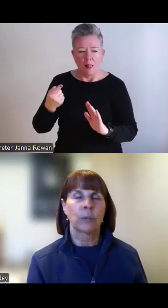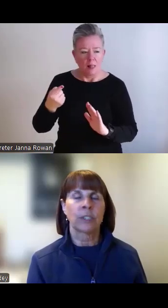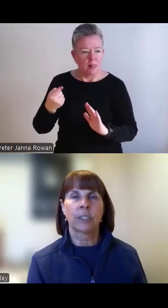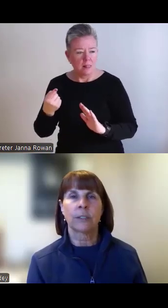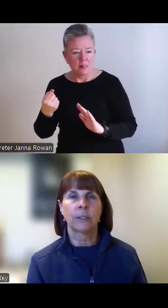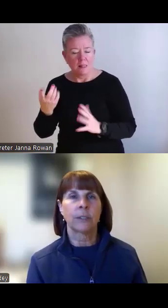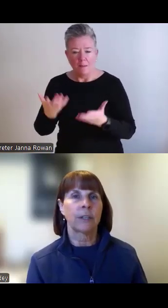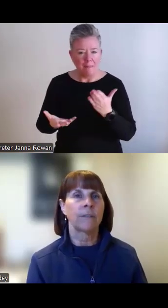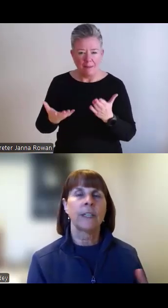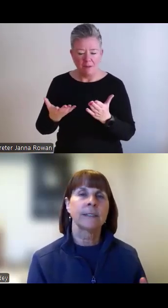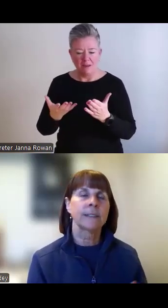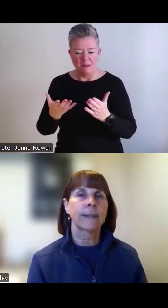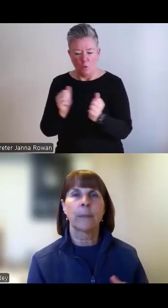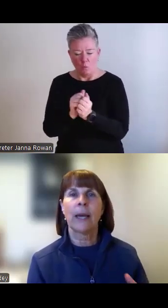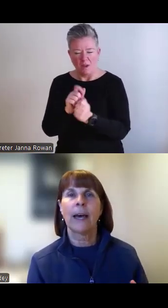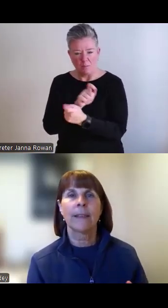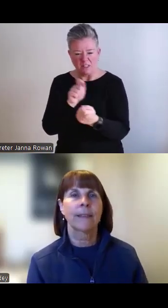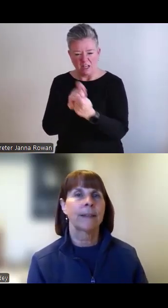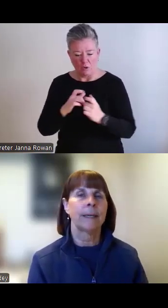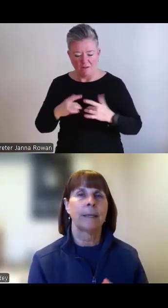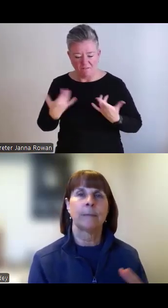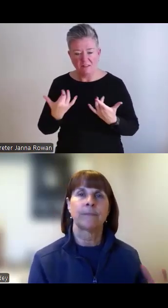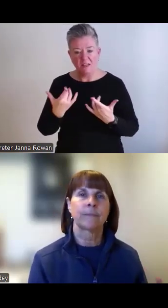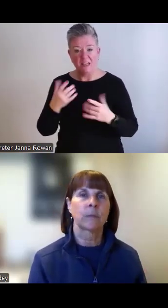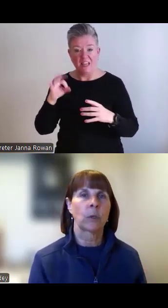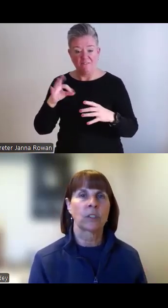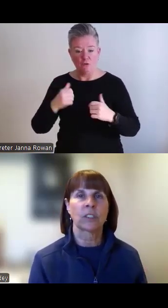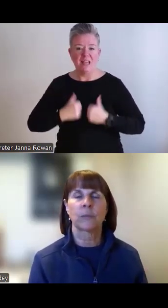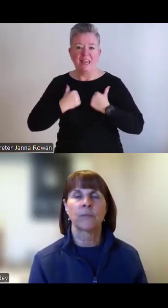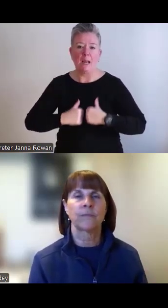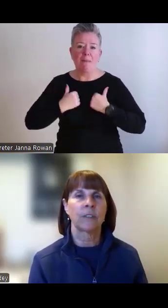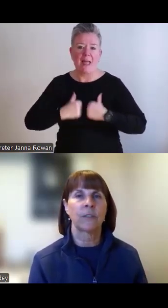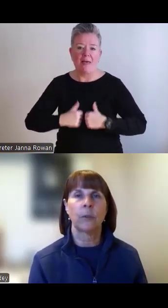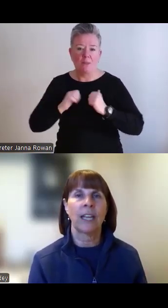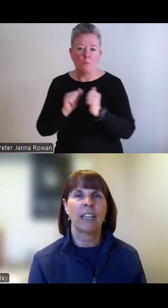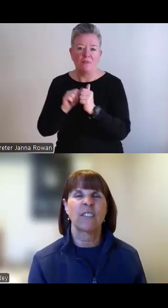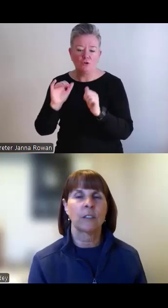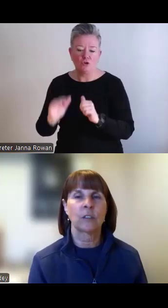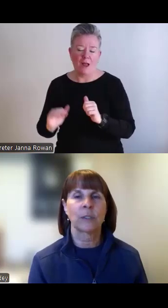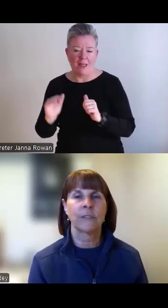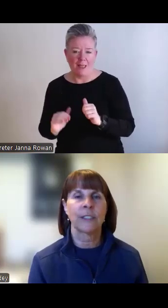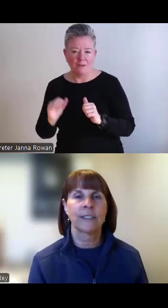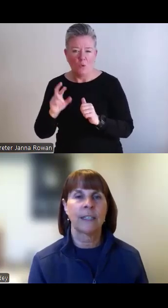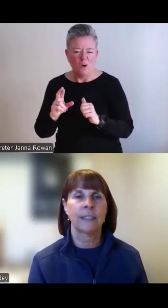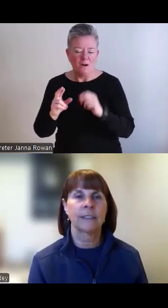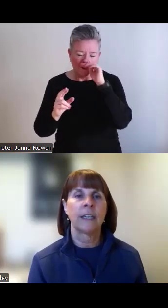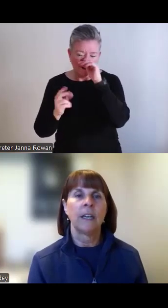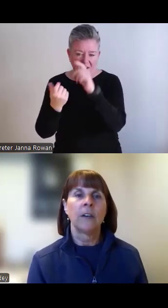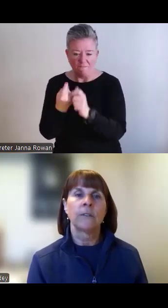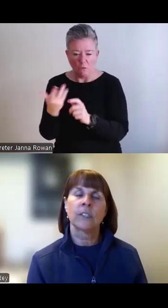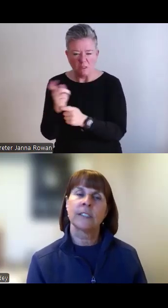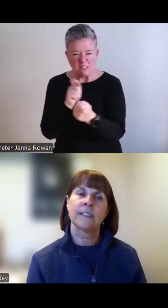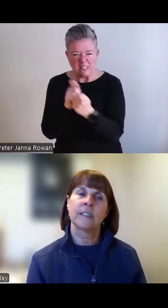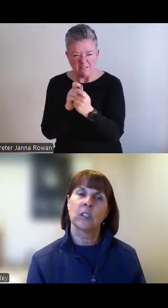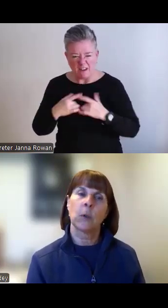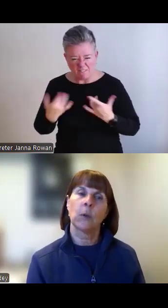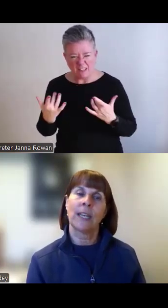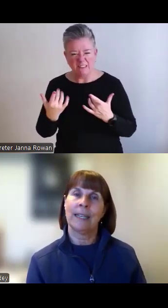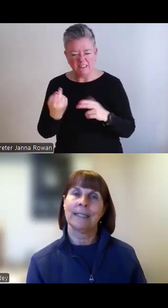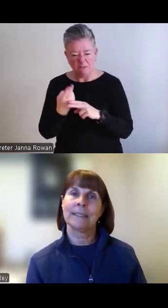during particular events like a bath, or just a few a handful of specific signs versus the spoken